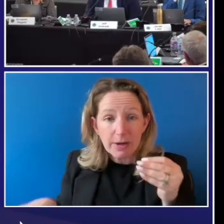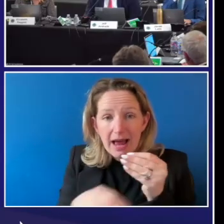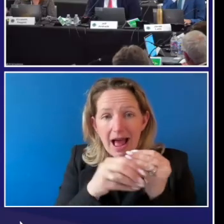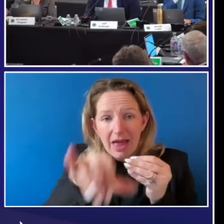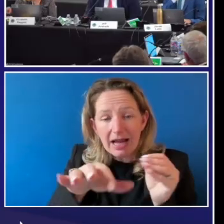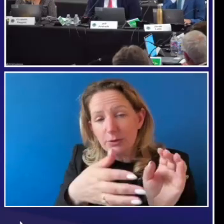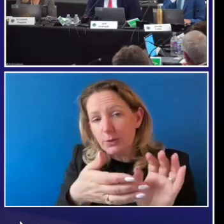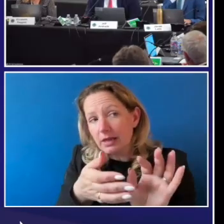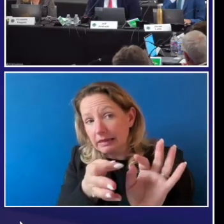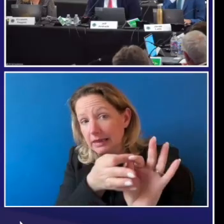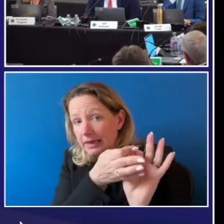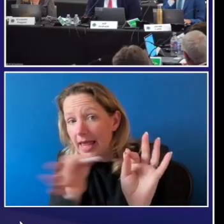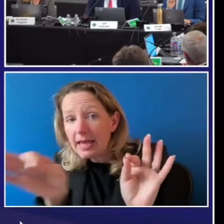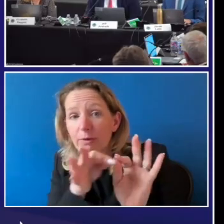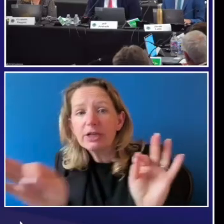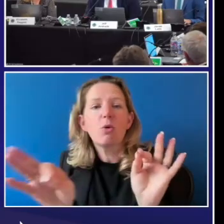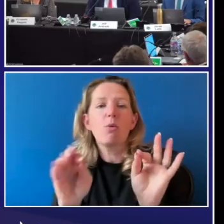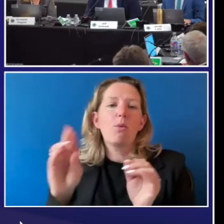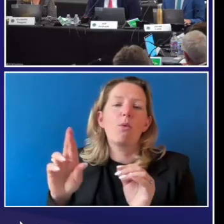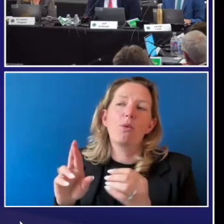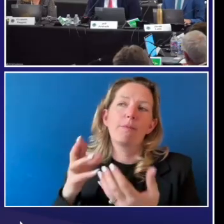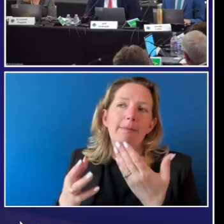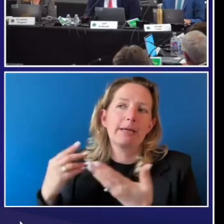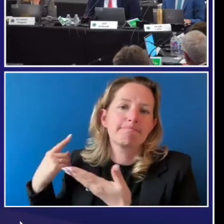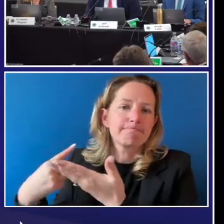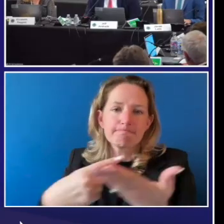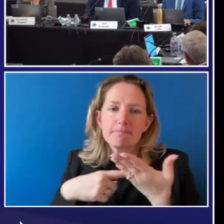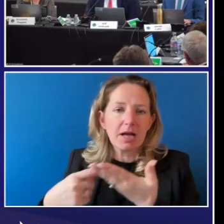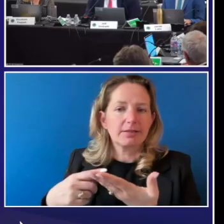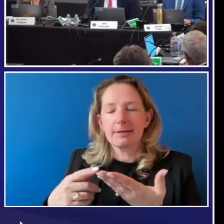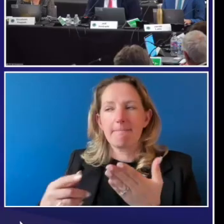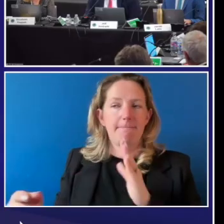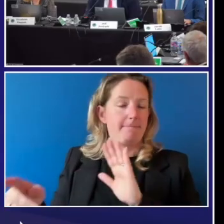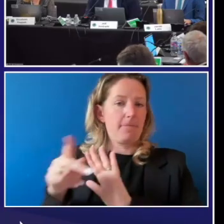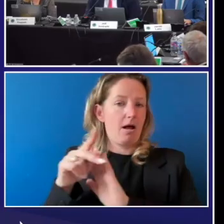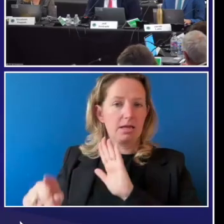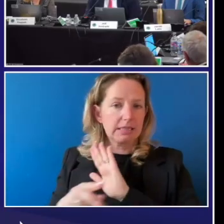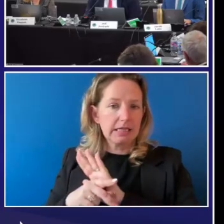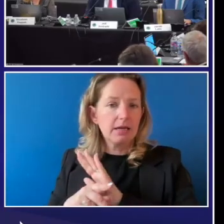something that, um, that we talk about as a, as a matter of policy. But I think we can work with something like that.